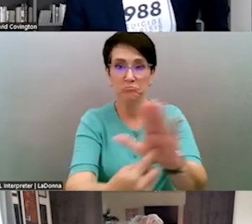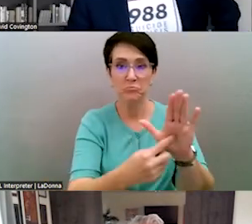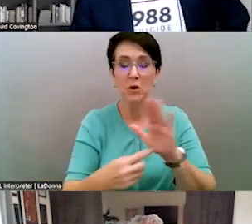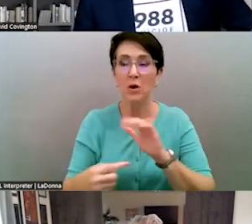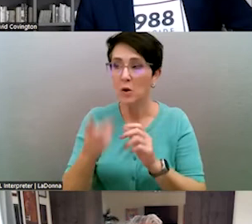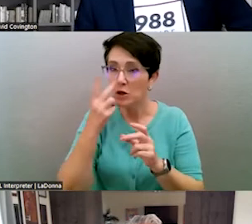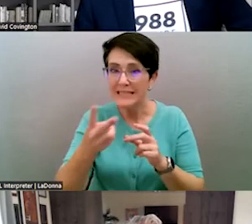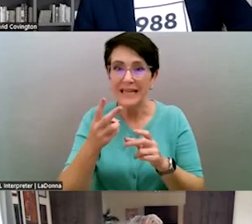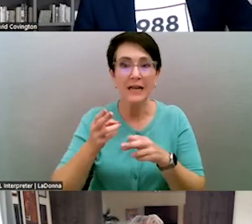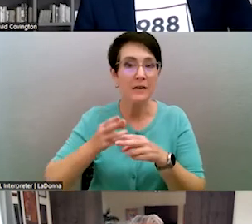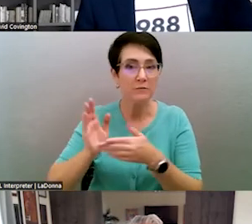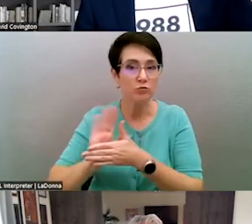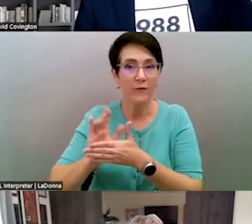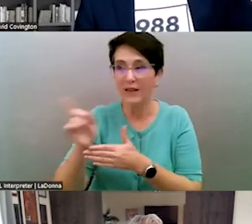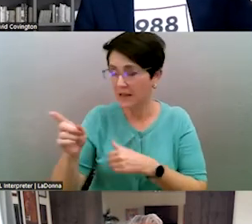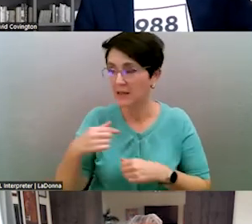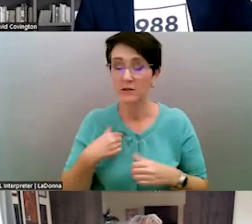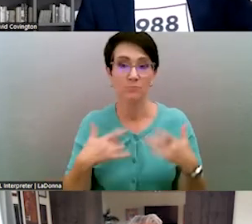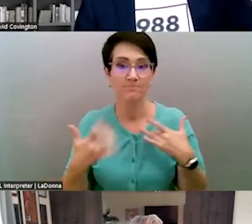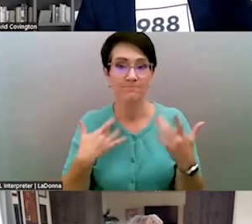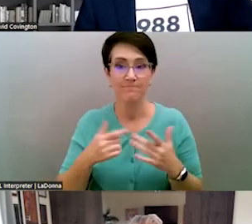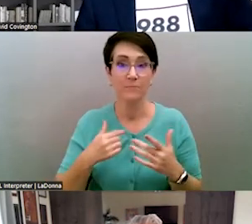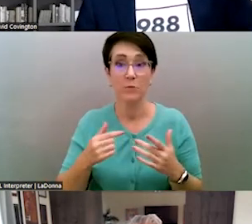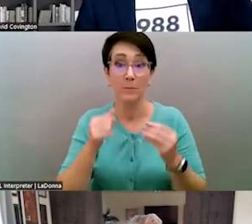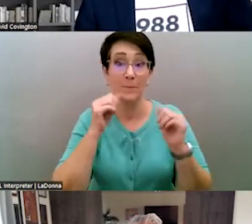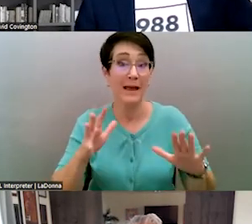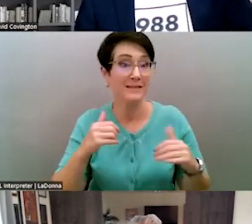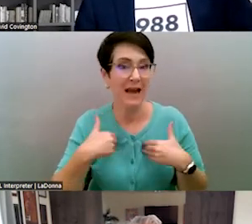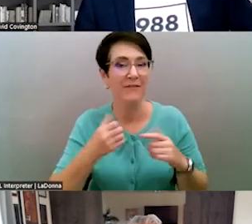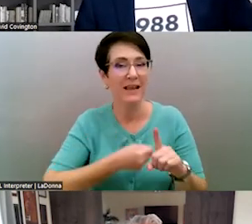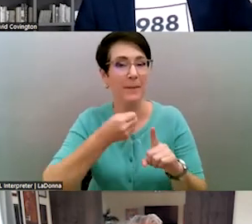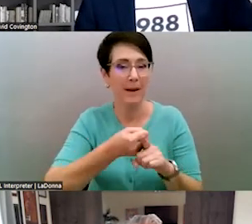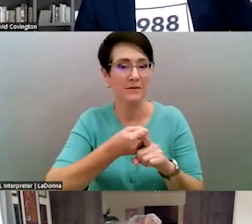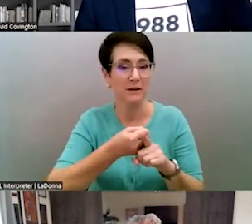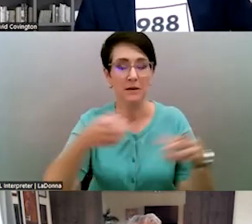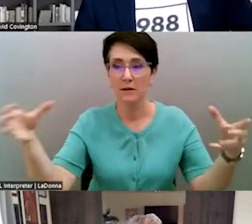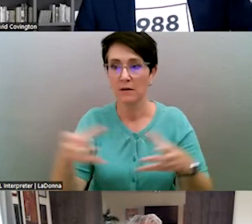AND YEAH, WE, GREAT IMPACT ON, BRINGING TOGETHER CON VERY SAYINGS BRINGING TOGETHER